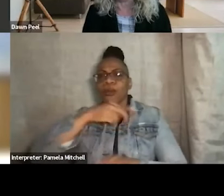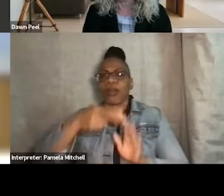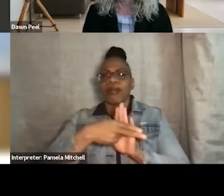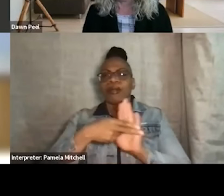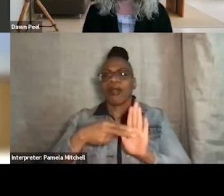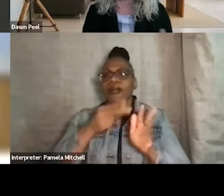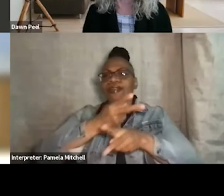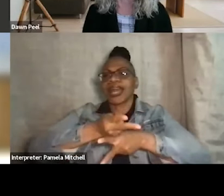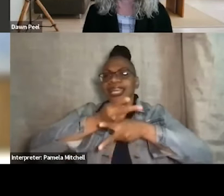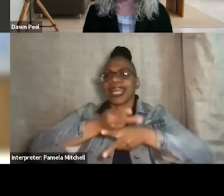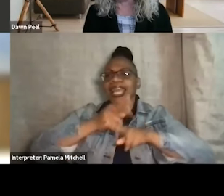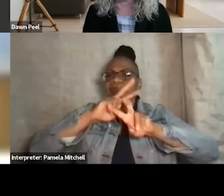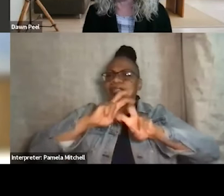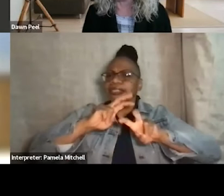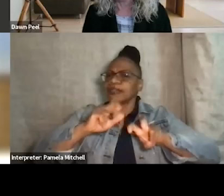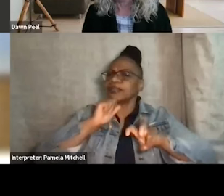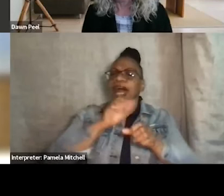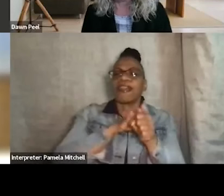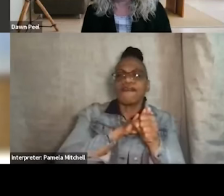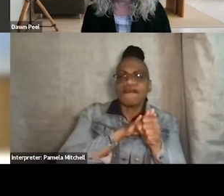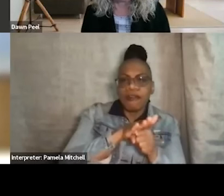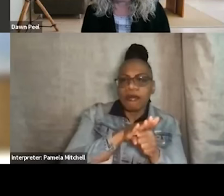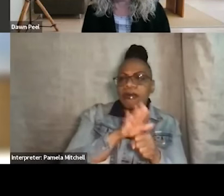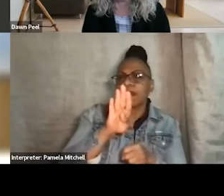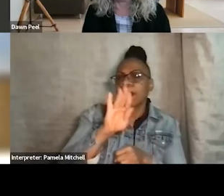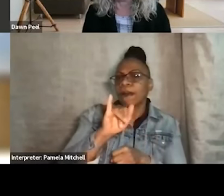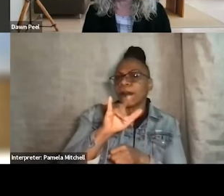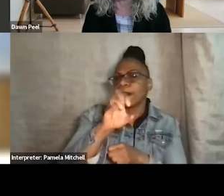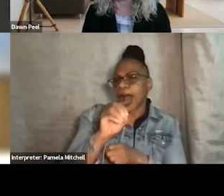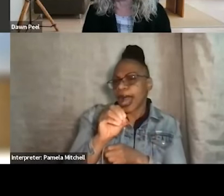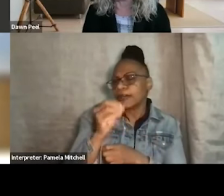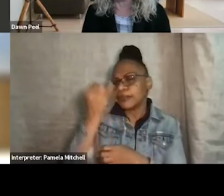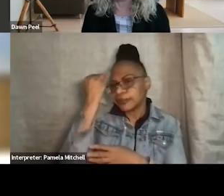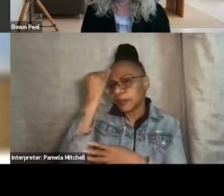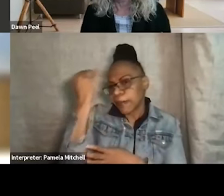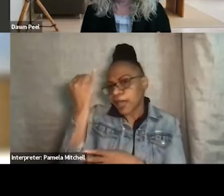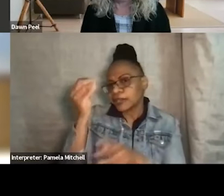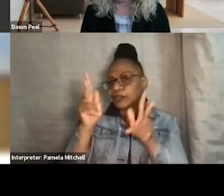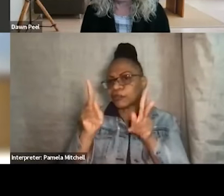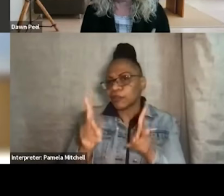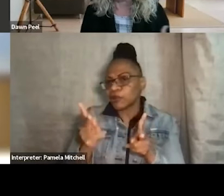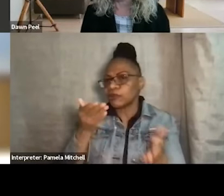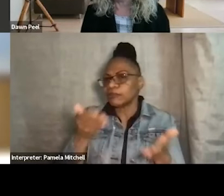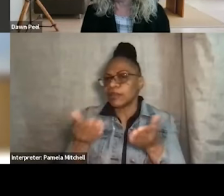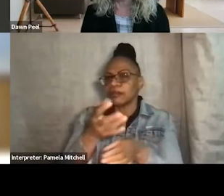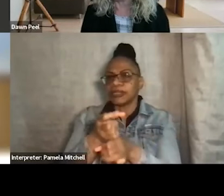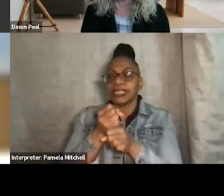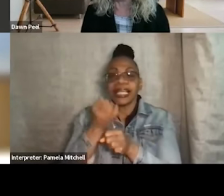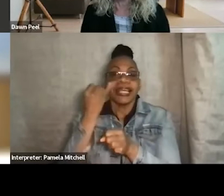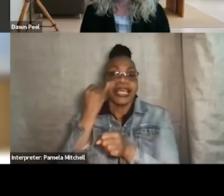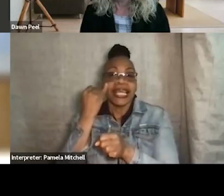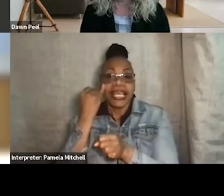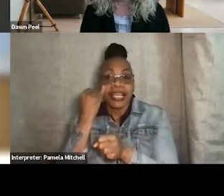They're not a full bio-psychosocial as you might imagine that a person might receive if they're going in for an intake appointment